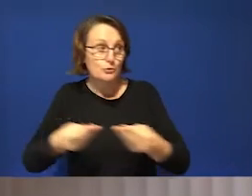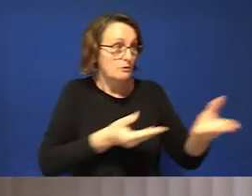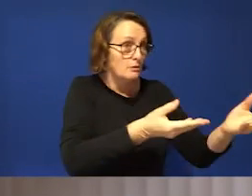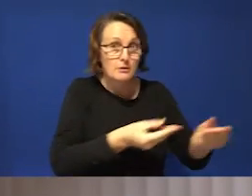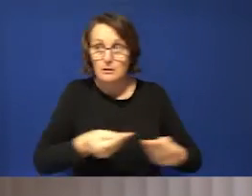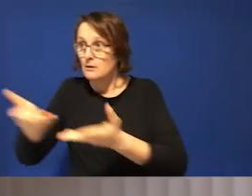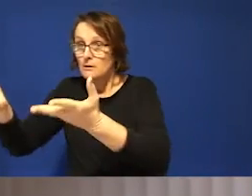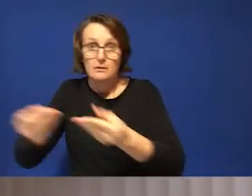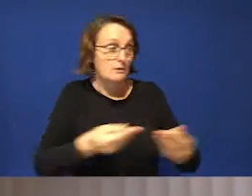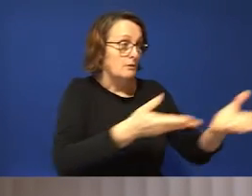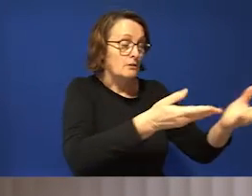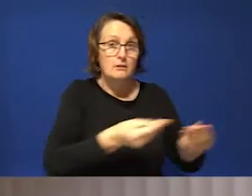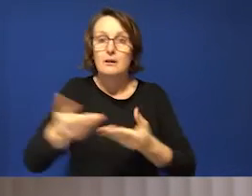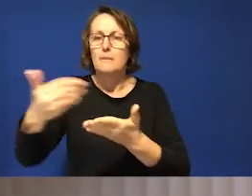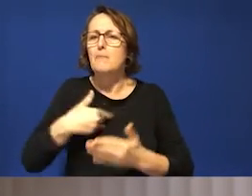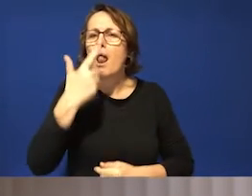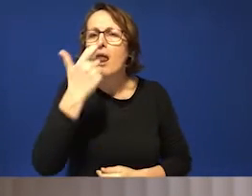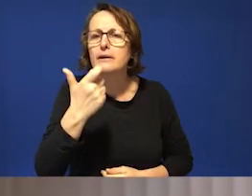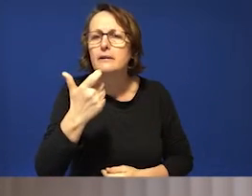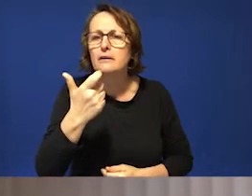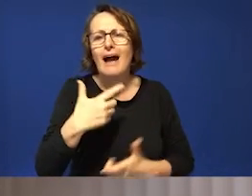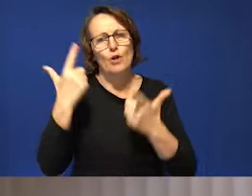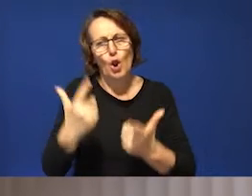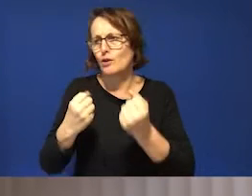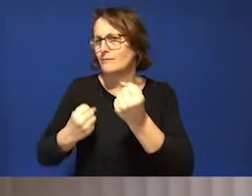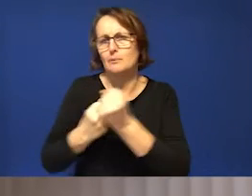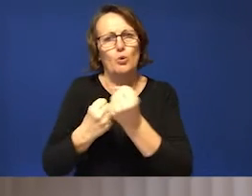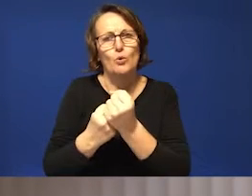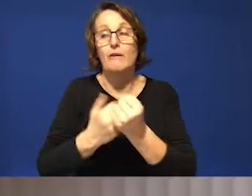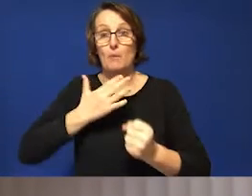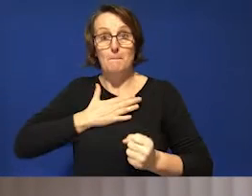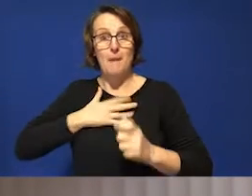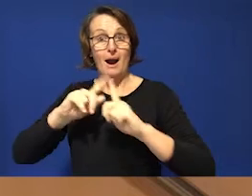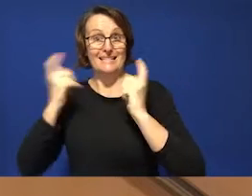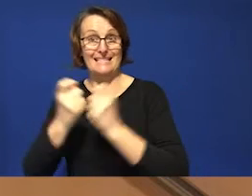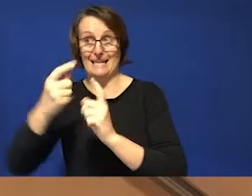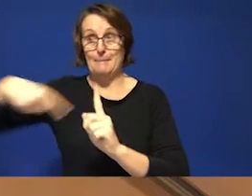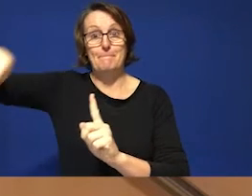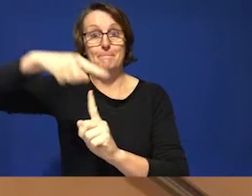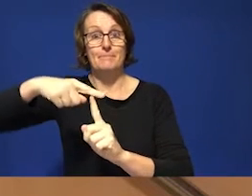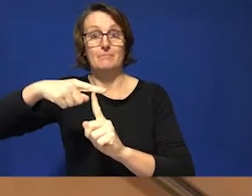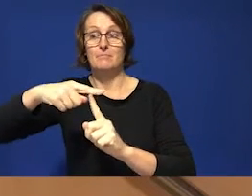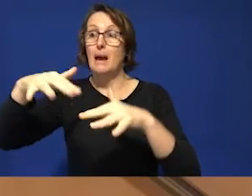to where I was particularly lucky that I was really well supported by my team